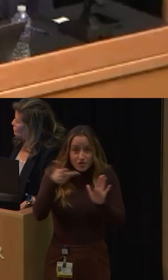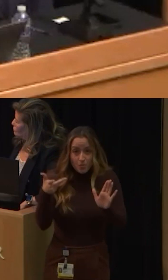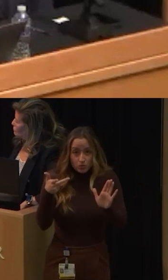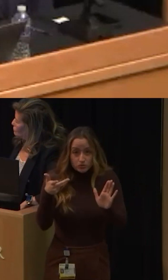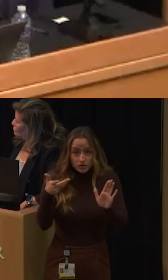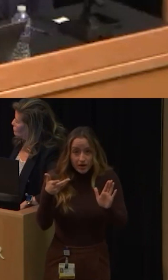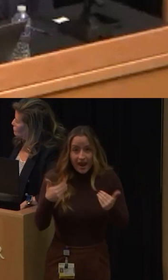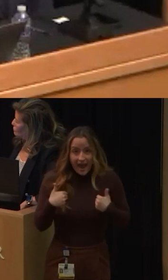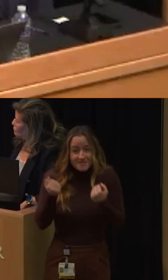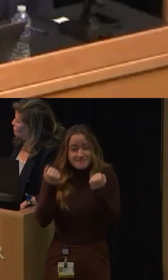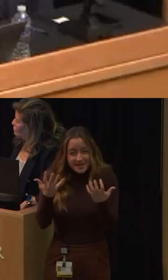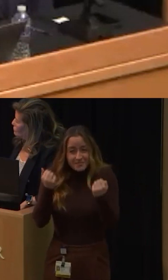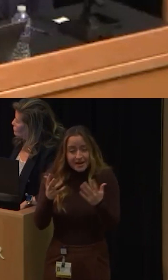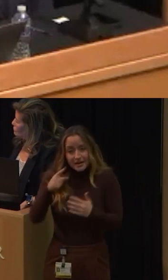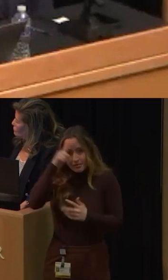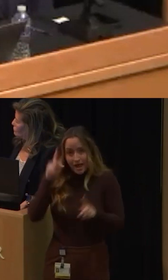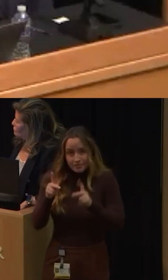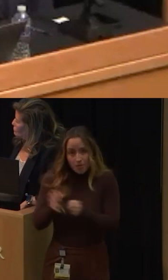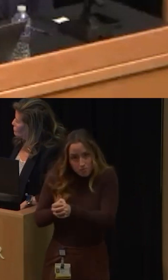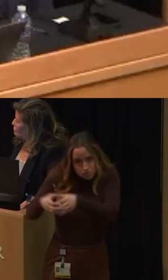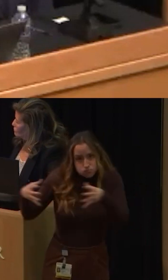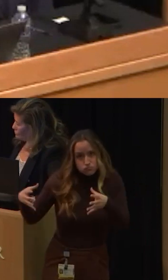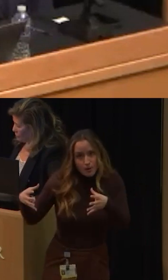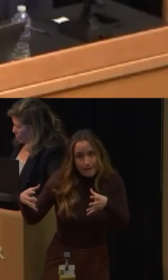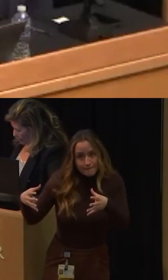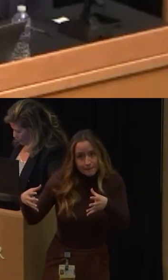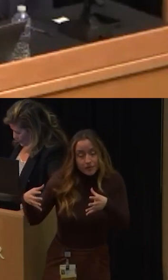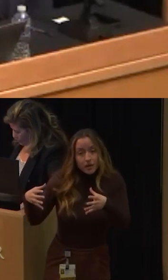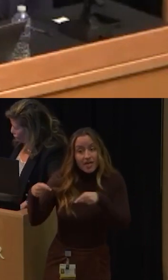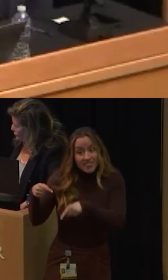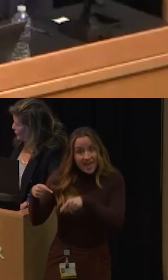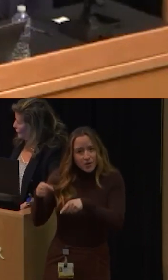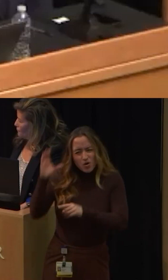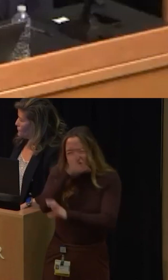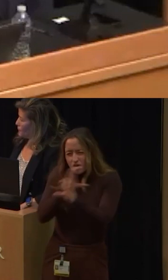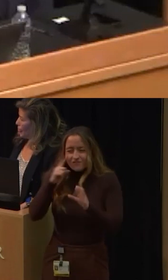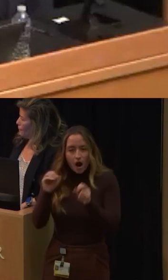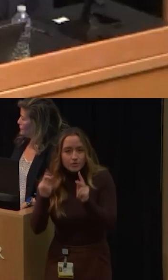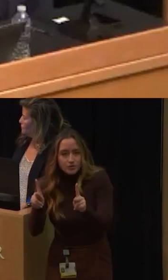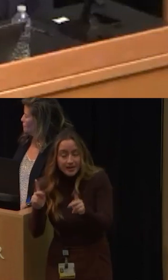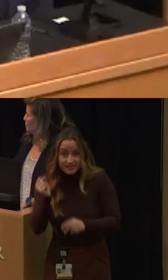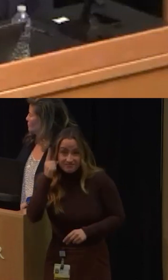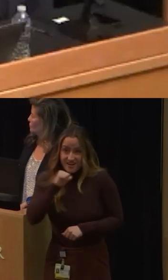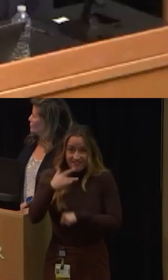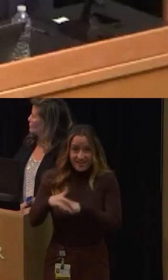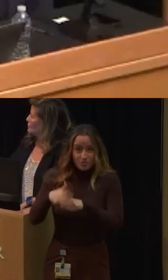and all of those people came here looking for opportunity that was not, unfortunately, available.